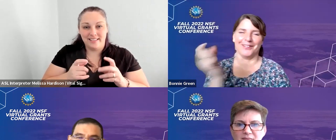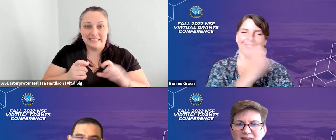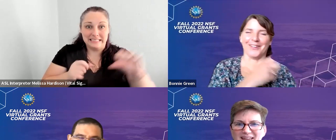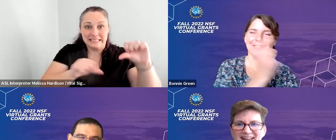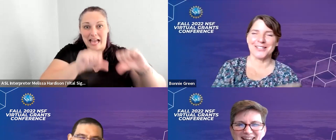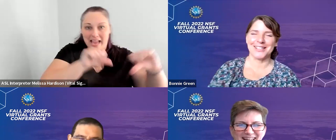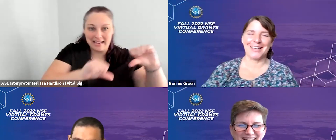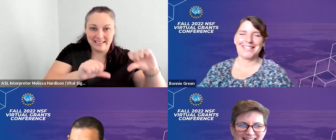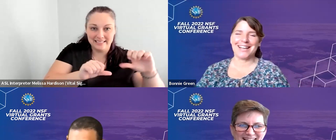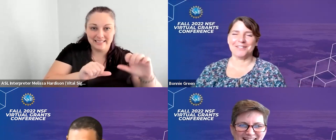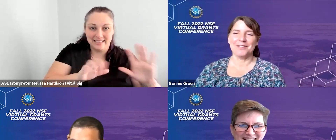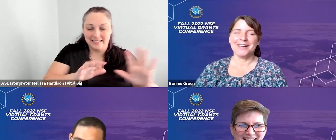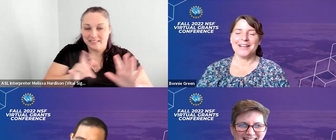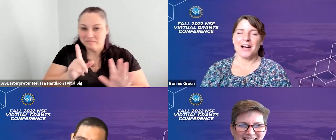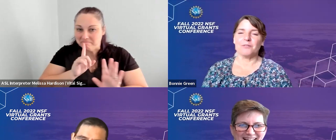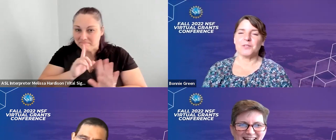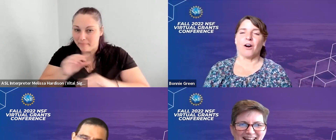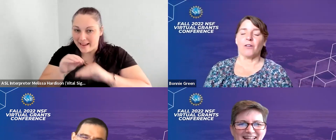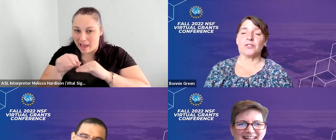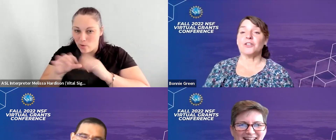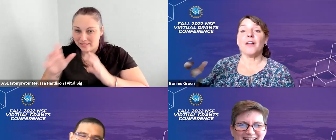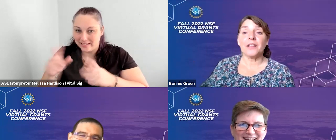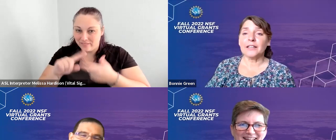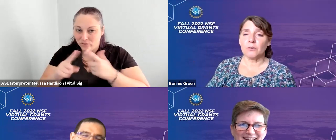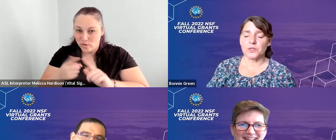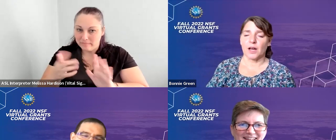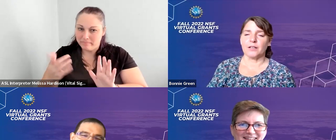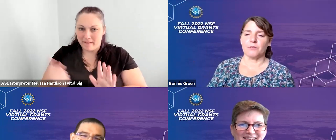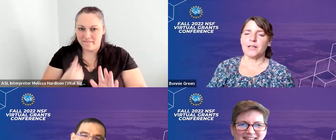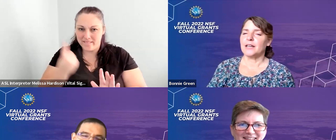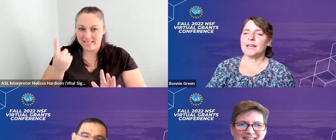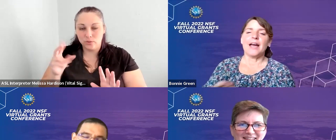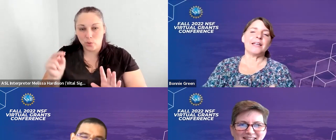from the hardcore science end of psychology, not the clinical side, right?